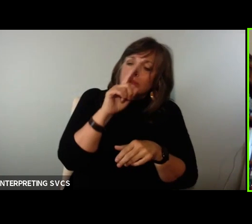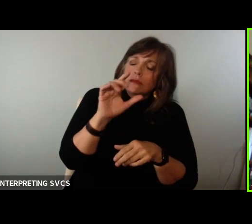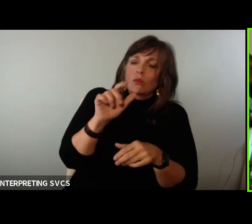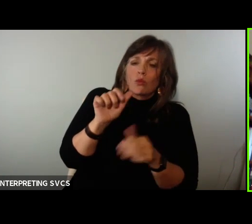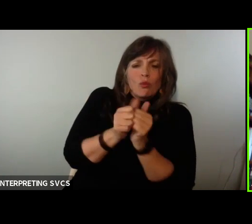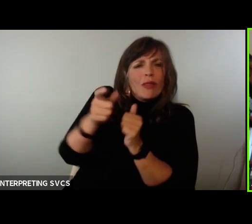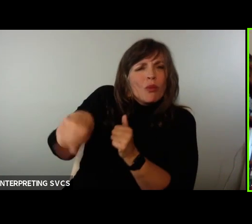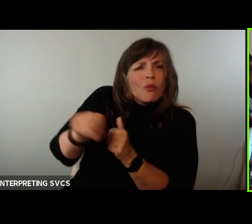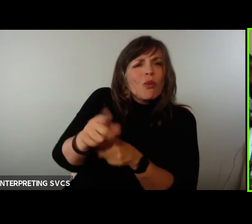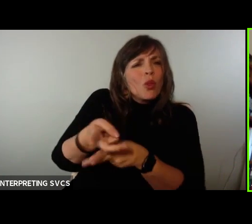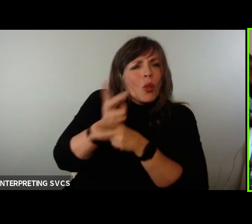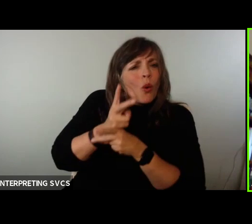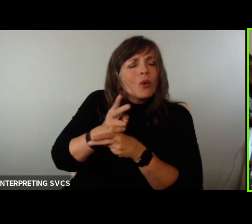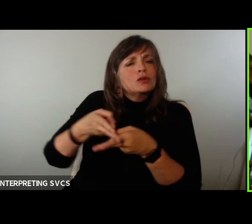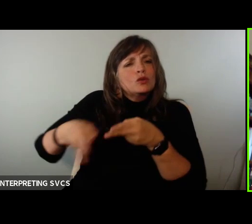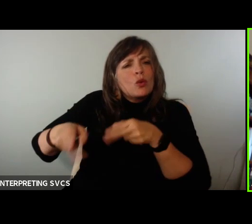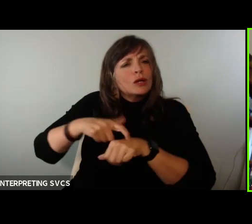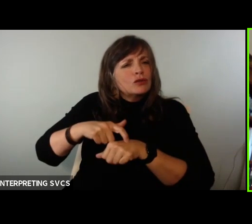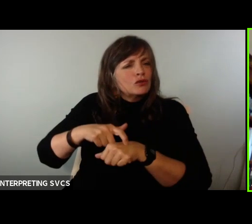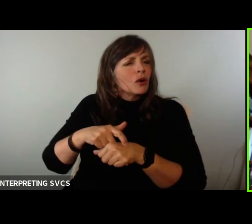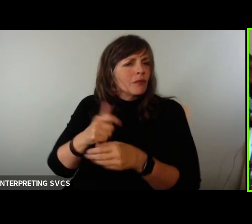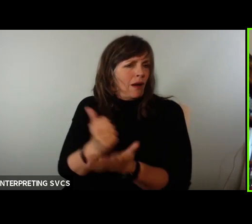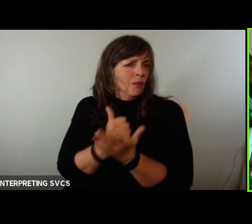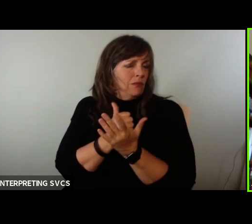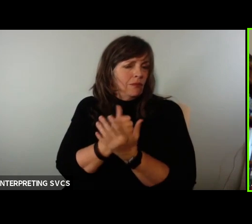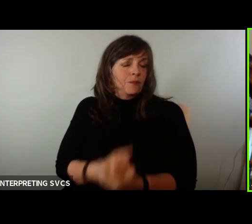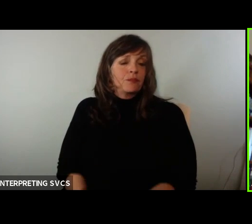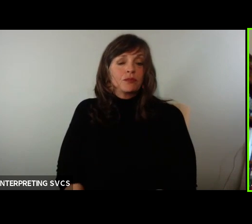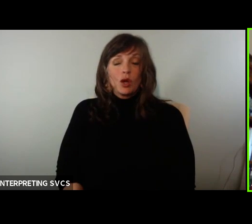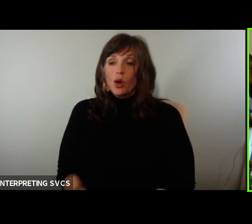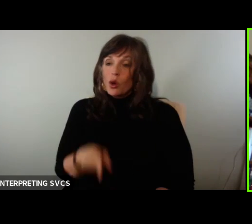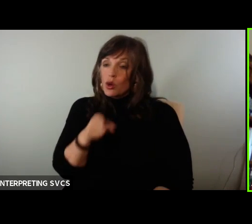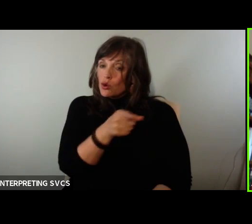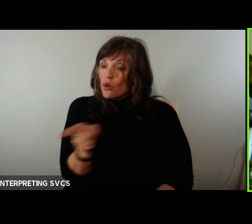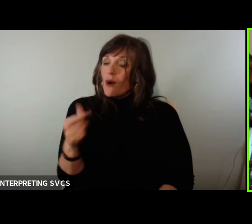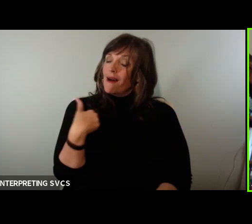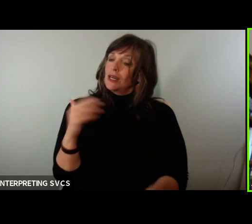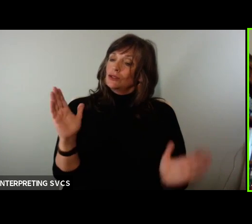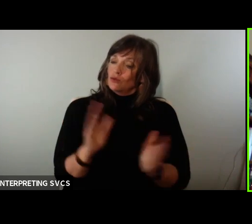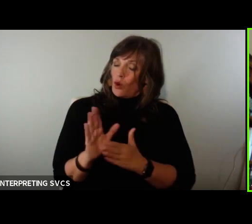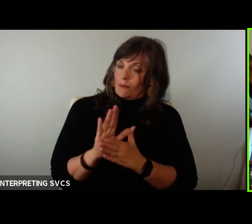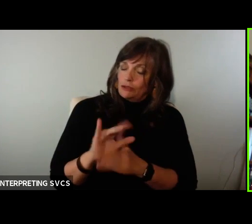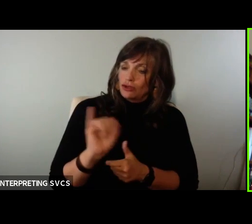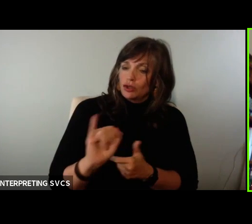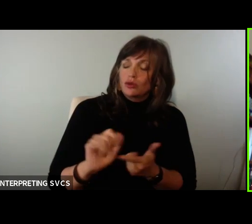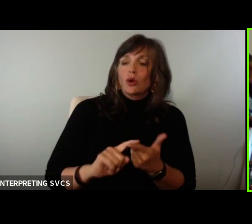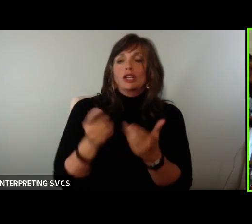If you have small business insurance or general liability insurance, you might look into the possibility